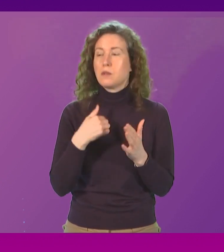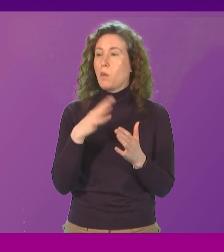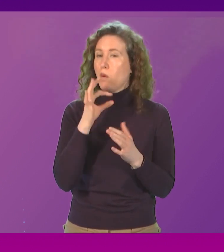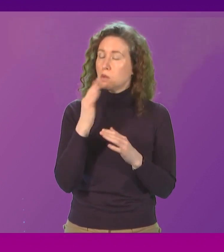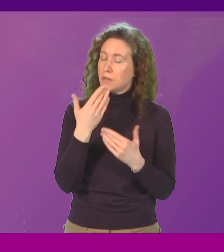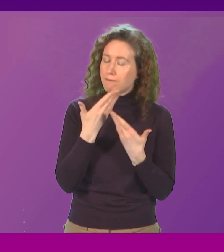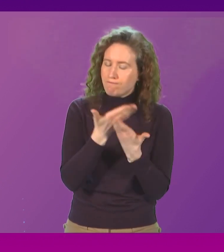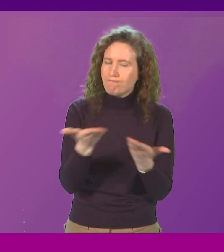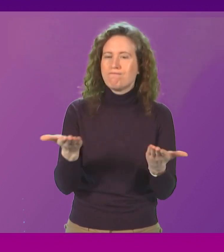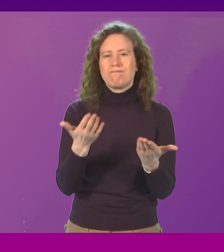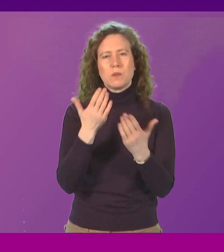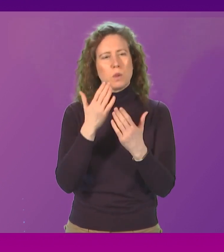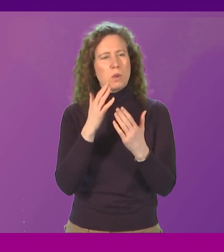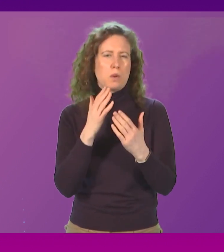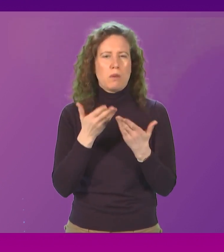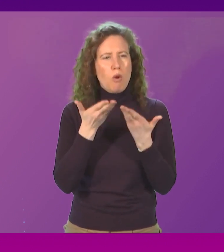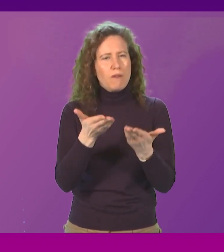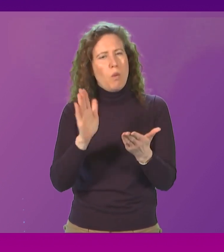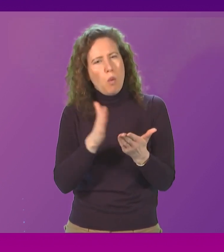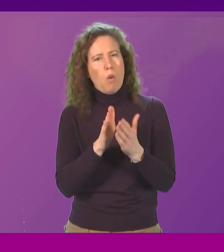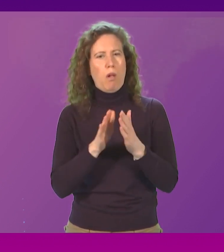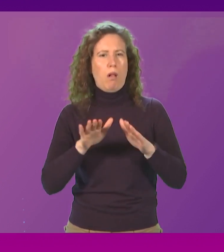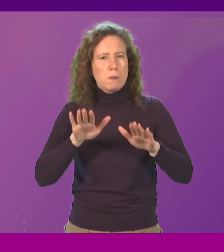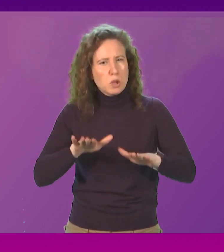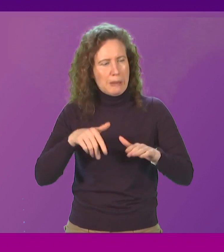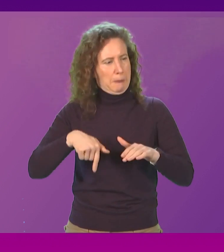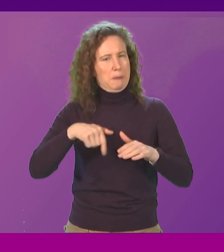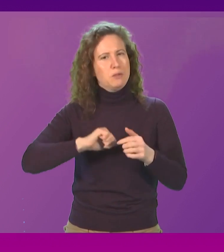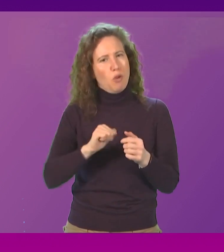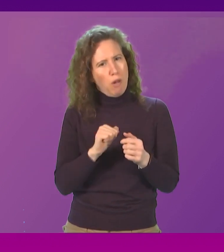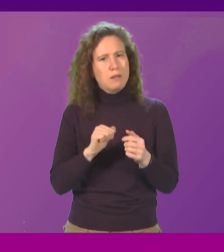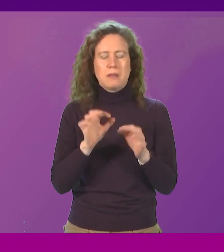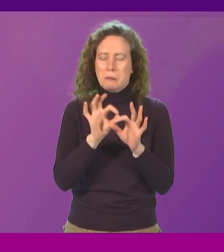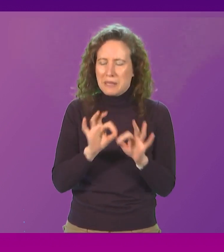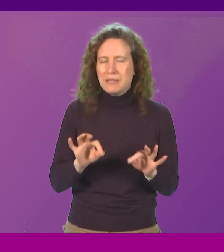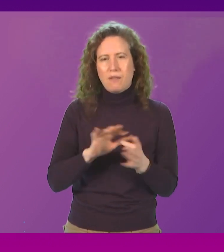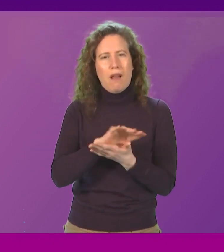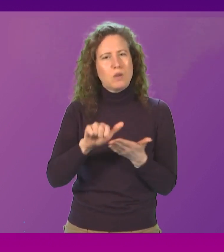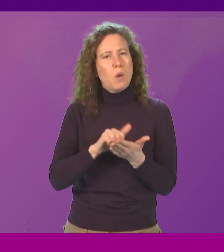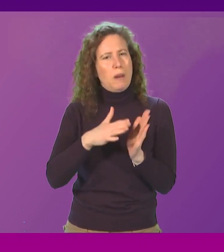to wish all Muslims in Scotland and across the United Kingdom a very peaceful holy month.